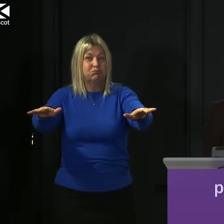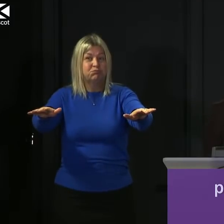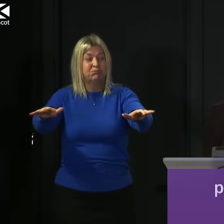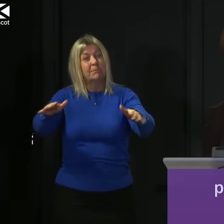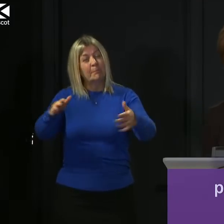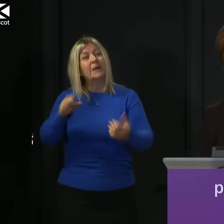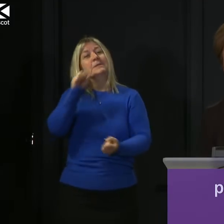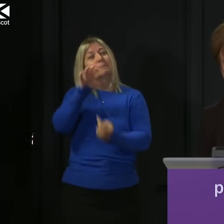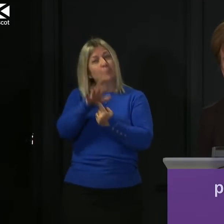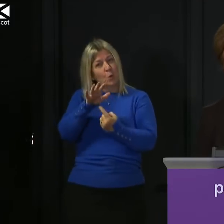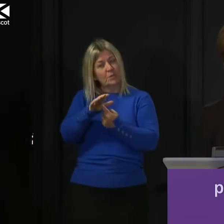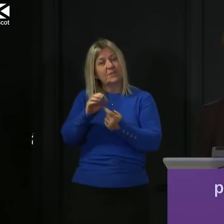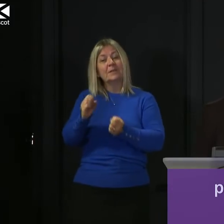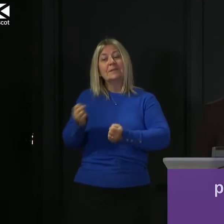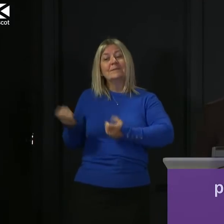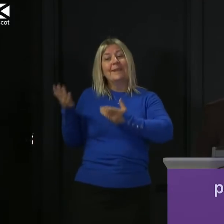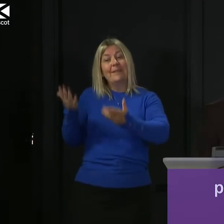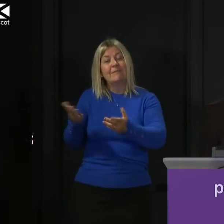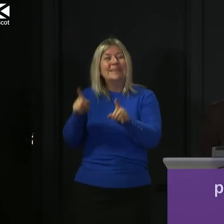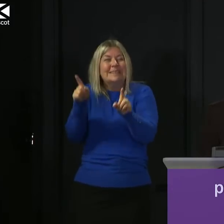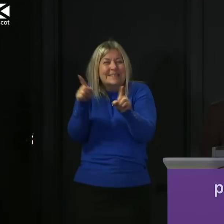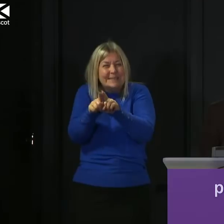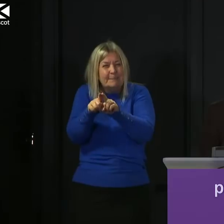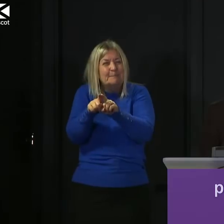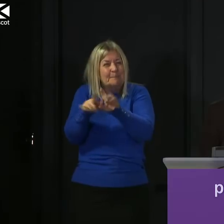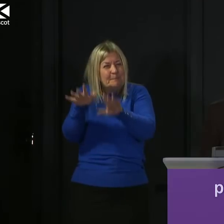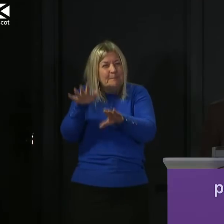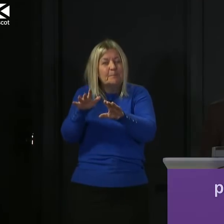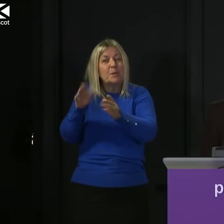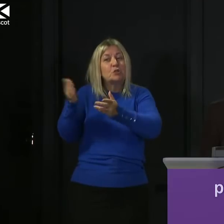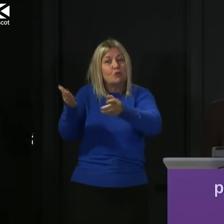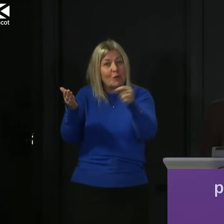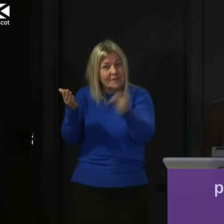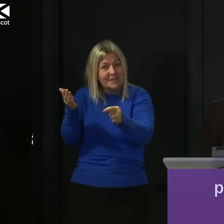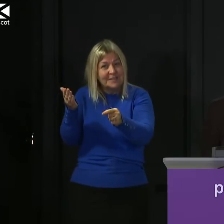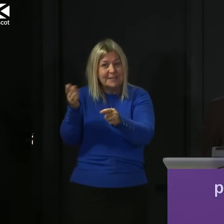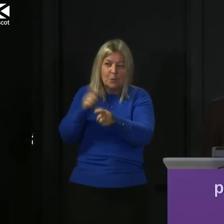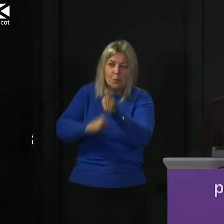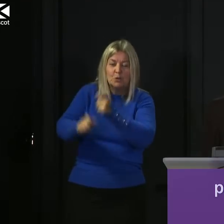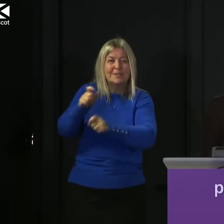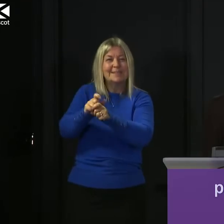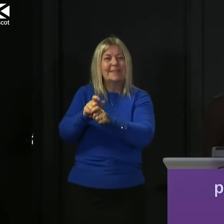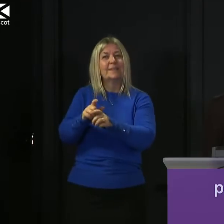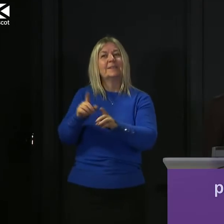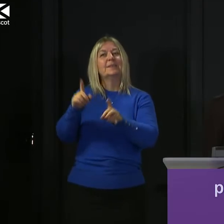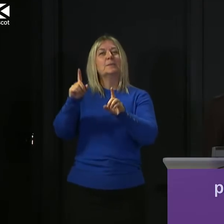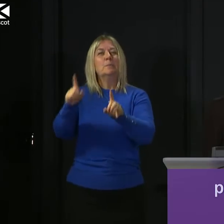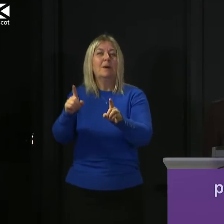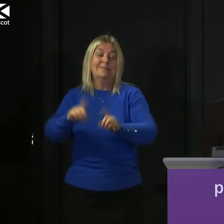to deliver the same services, where they are important services, albeit in a different way,